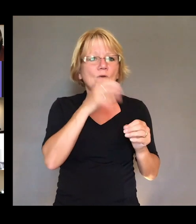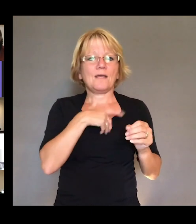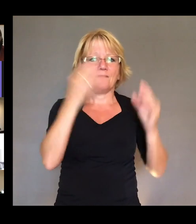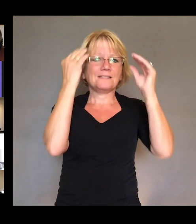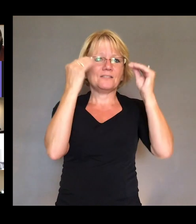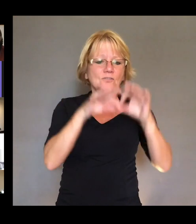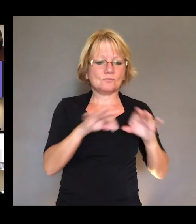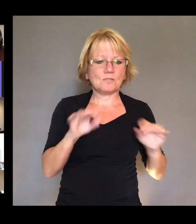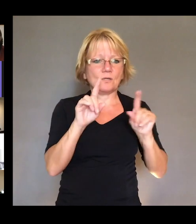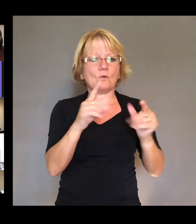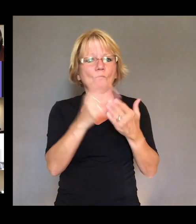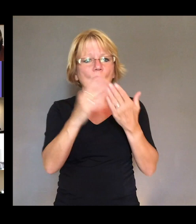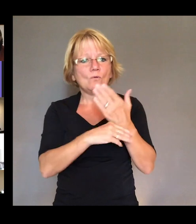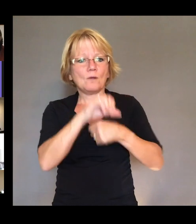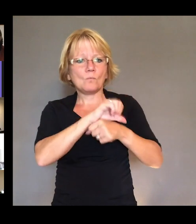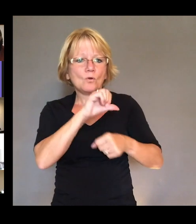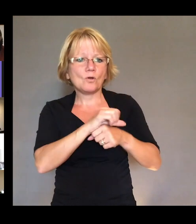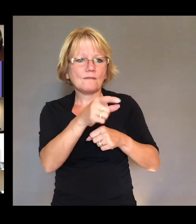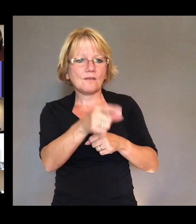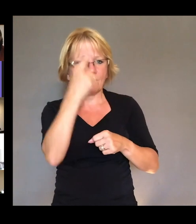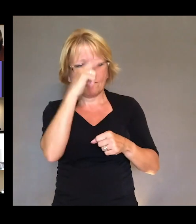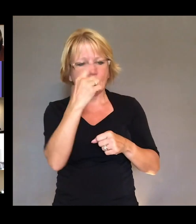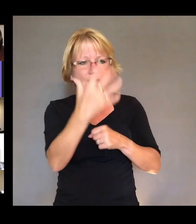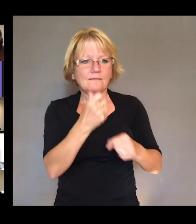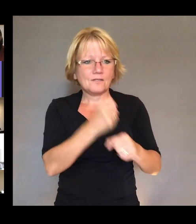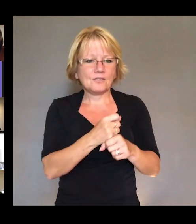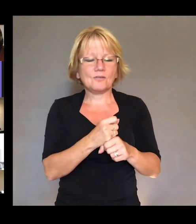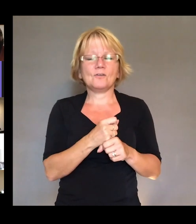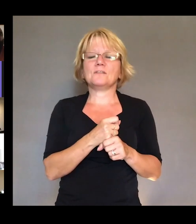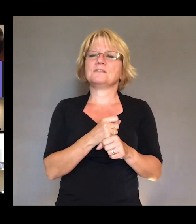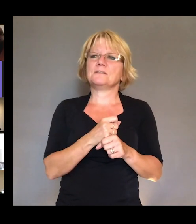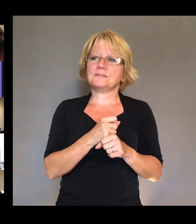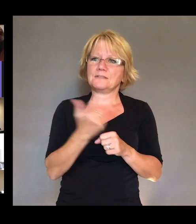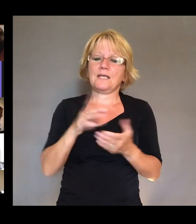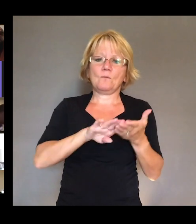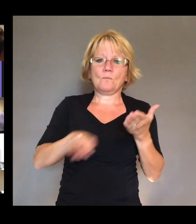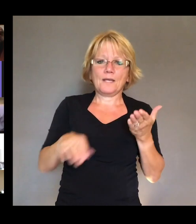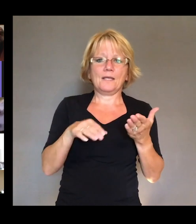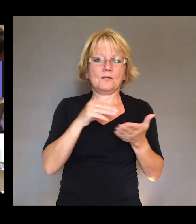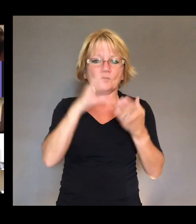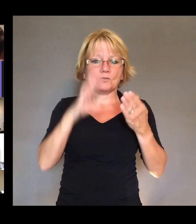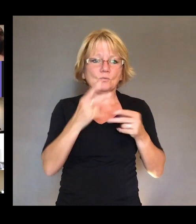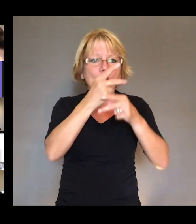you can go do a program and work for five years. You can get your student loans waived